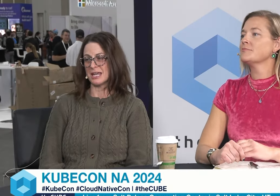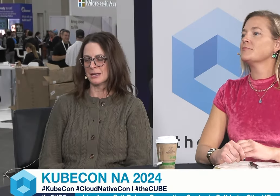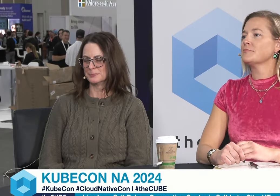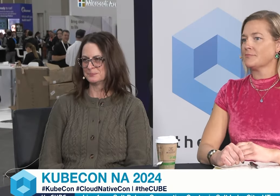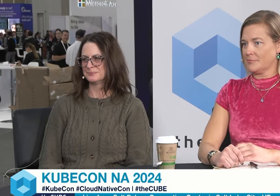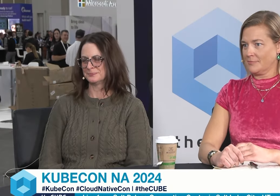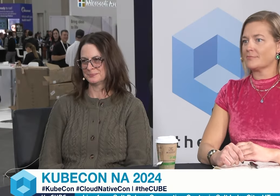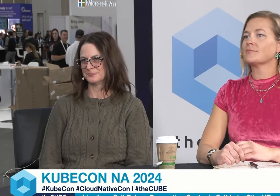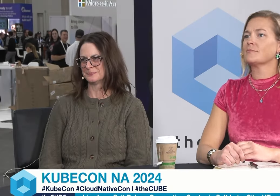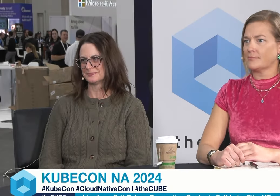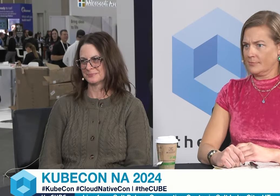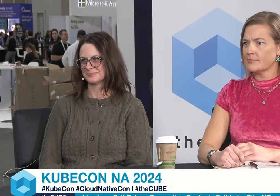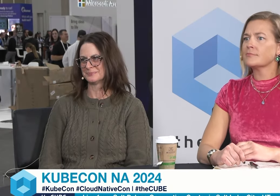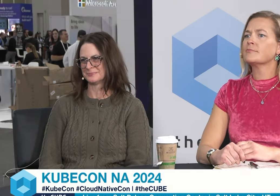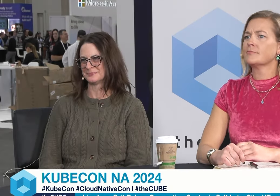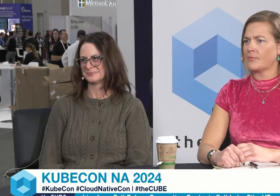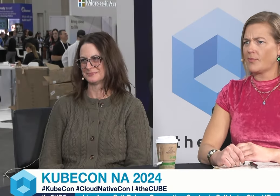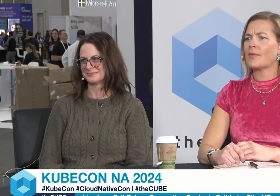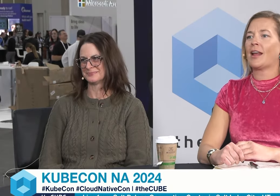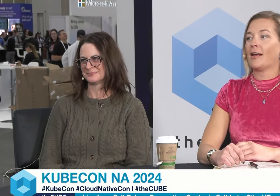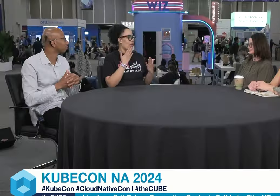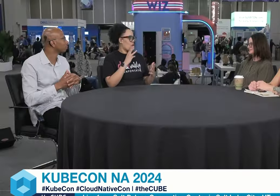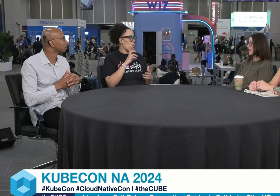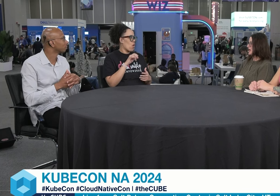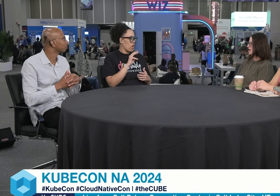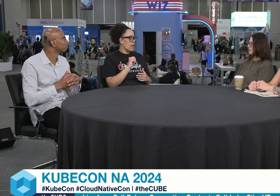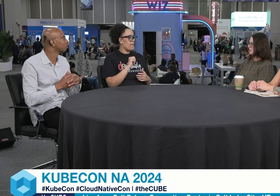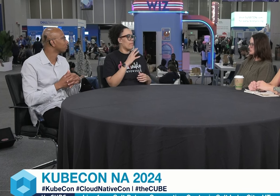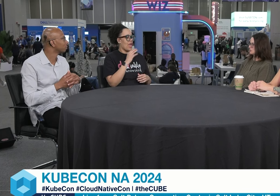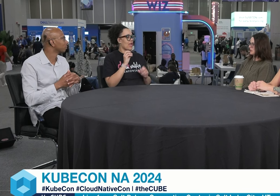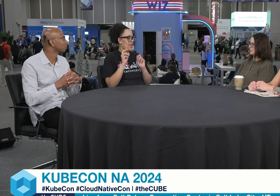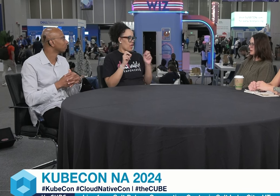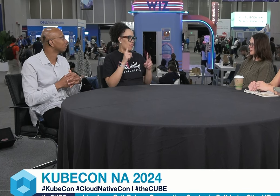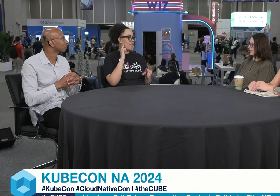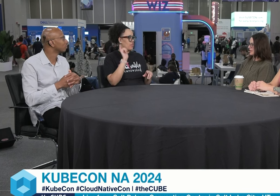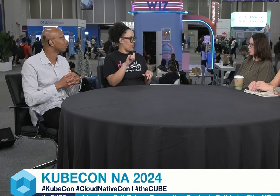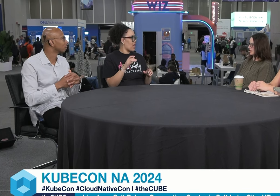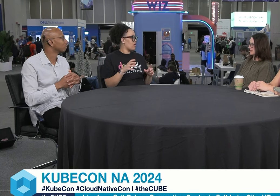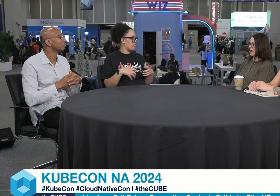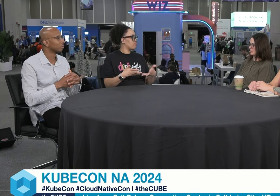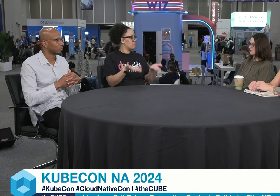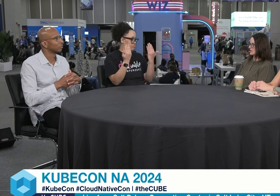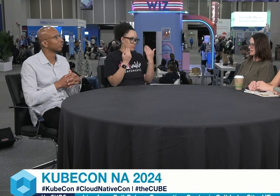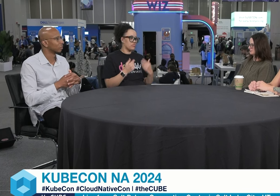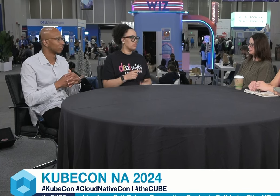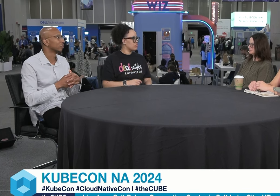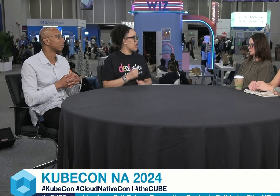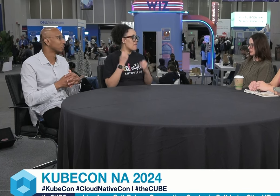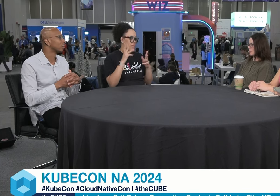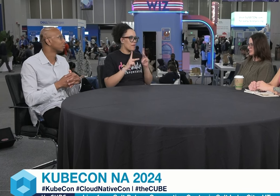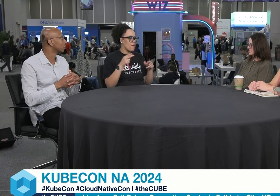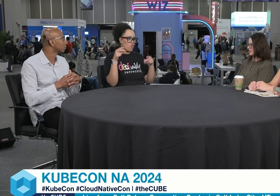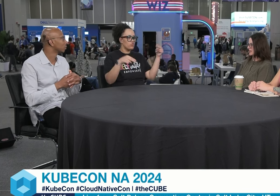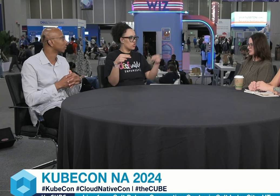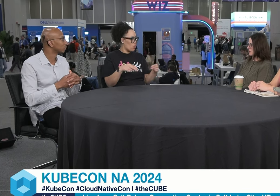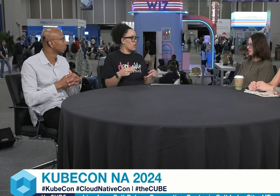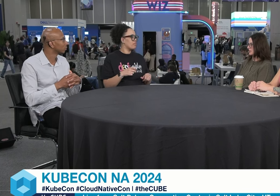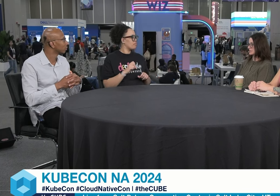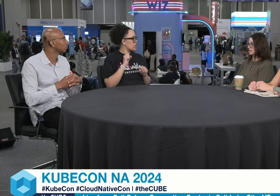Yes, they feel seen. - We want people to be seen. Absolutely. - We just really want to thank William and Catherine for that, for helping to get that going